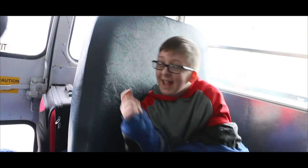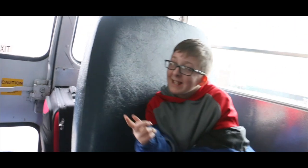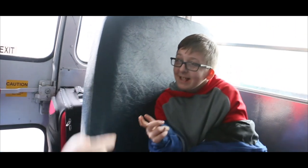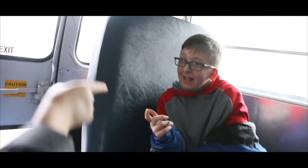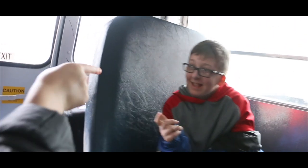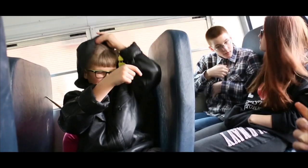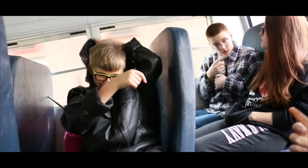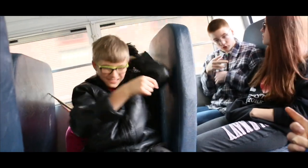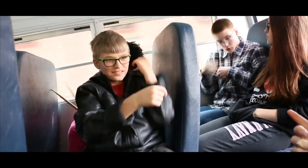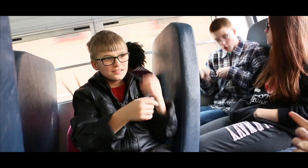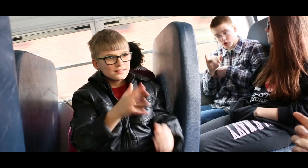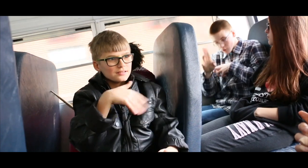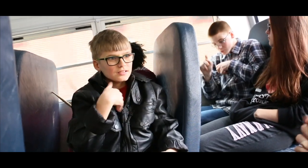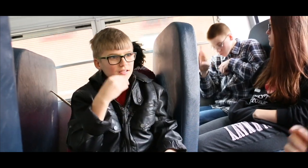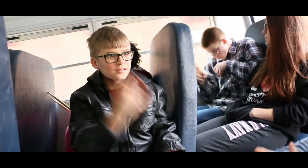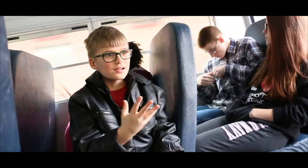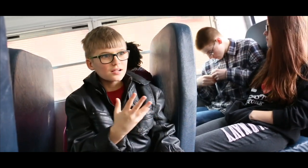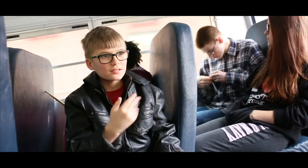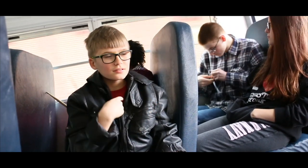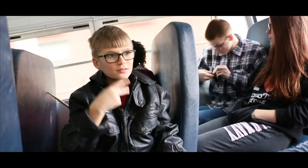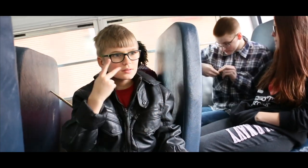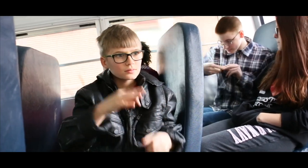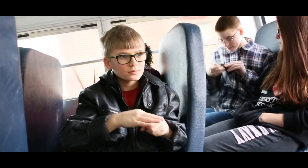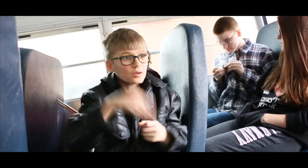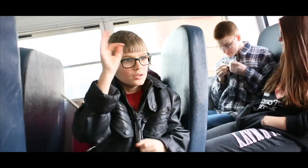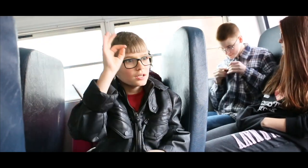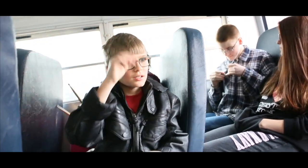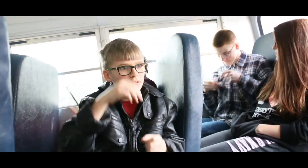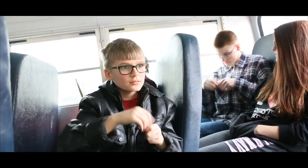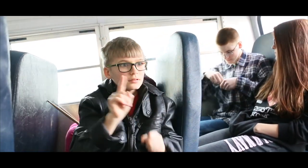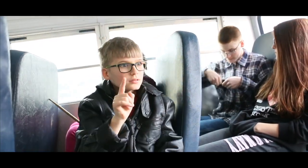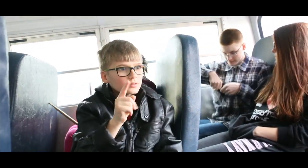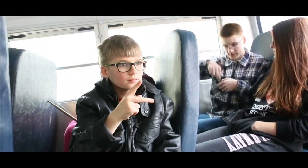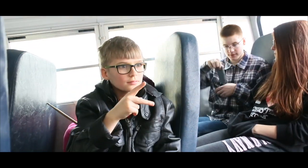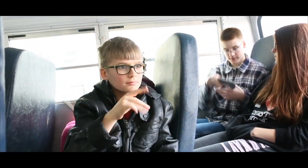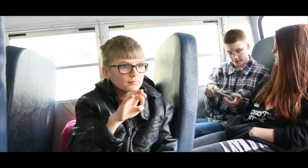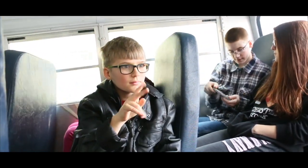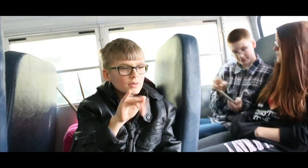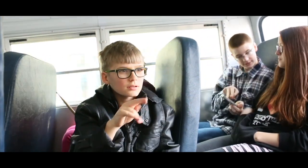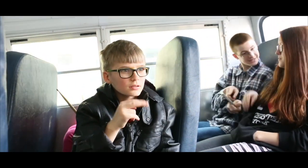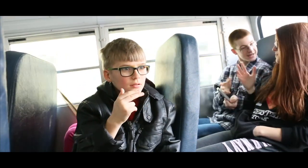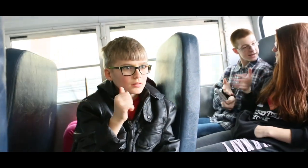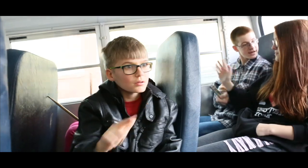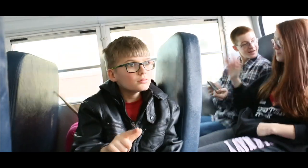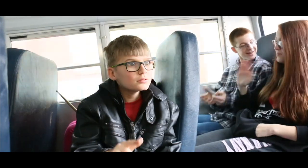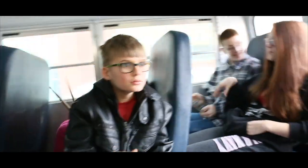What?! I have to tell you! I saw a ghost in the Perkins Hall.